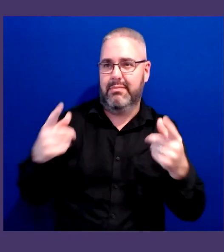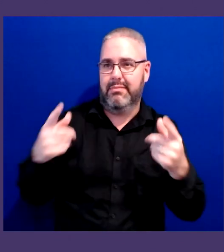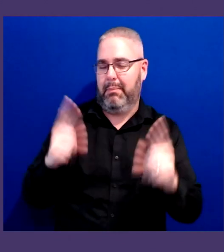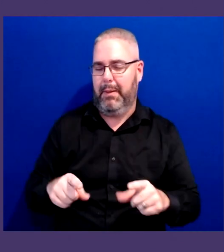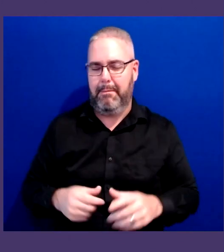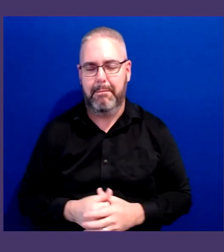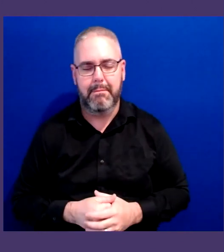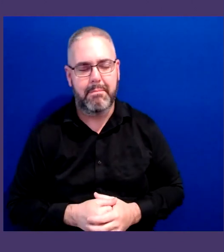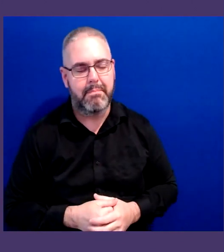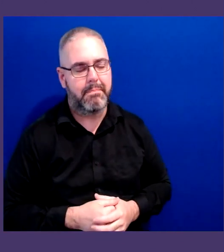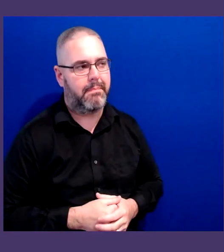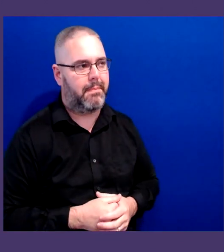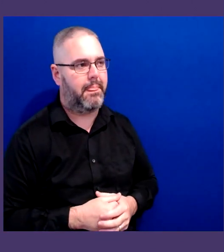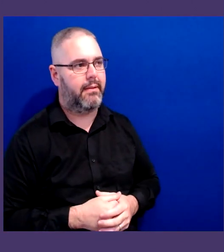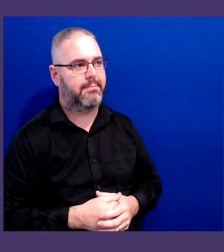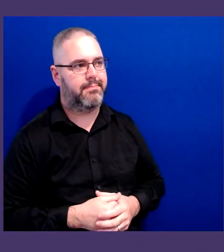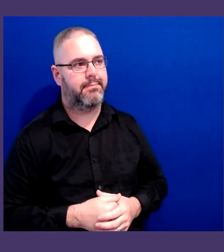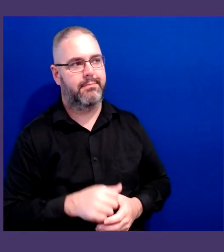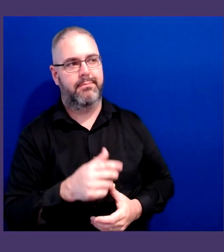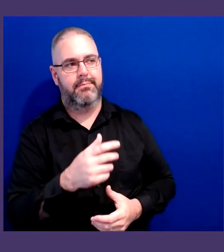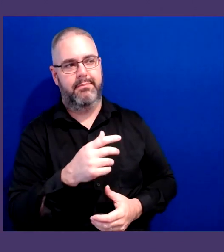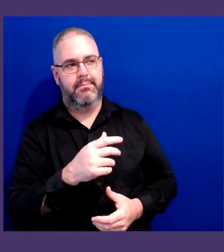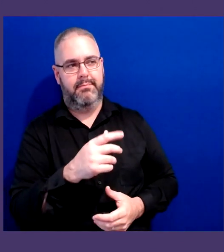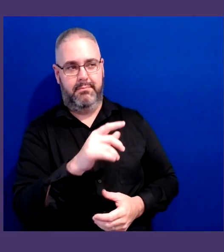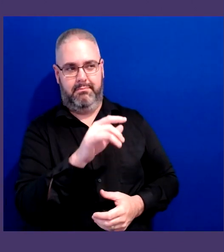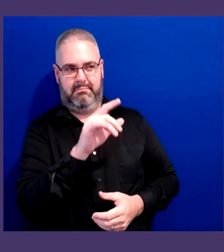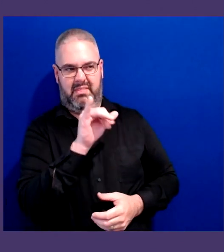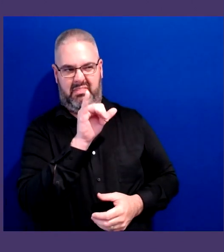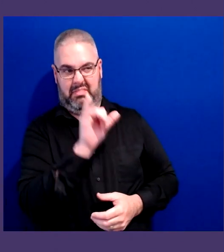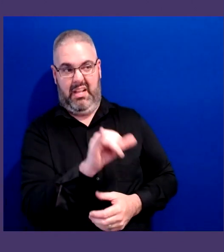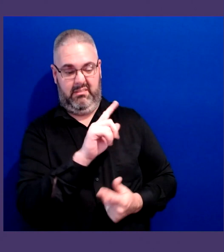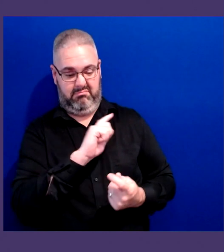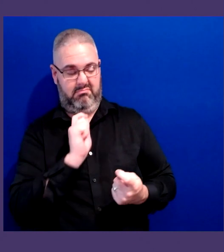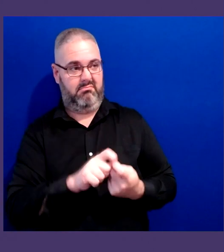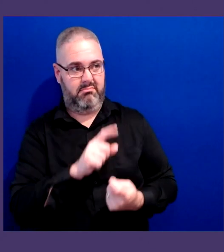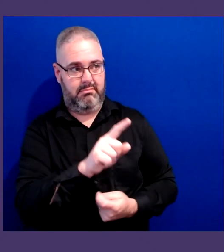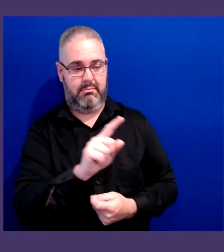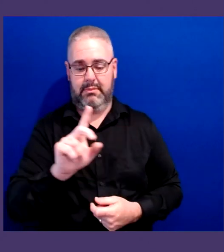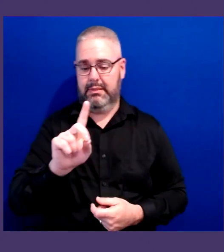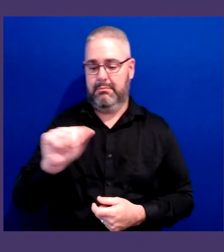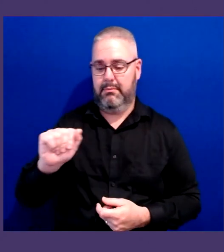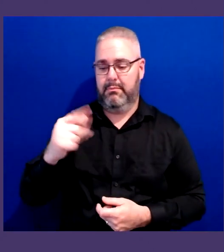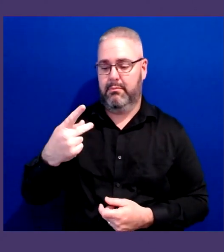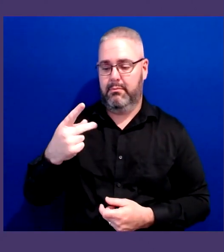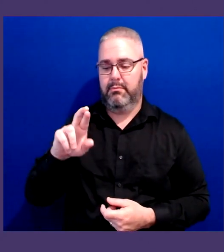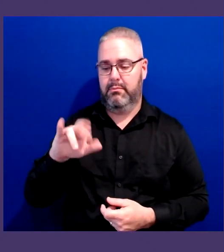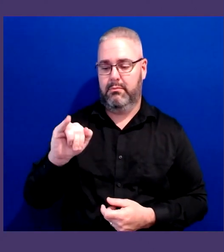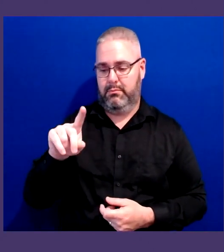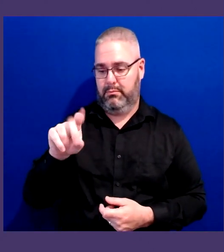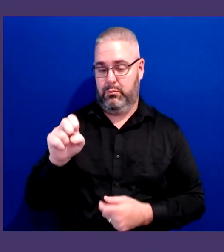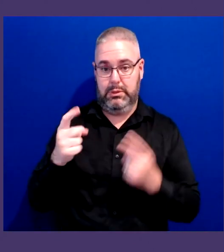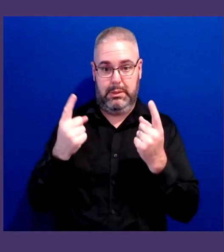that moment, too, I think the disability pride movement. Really, you can see it in